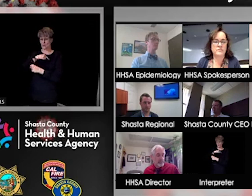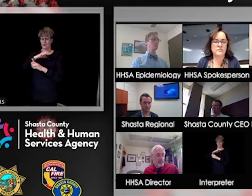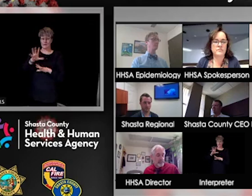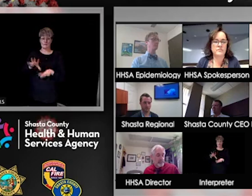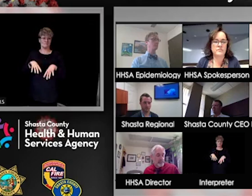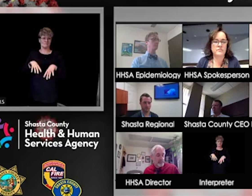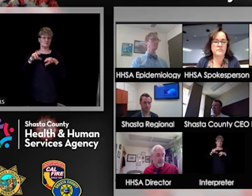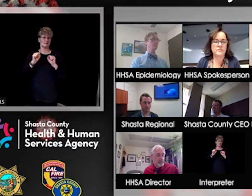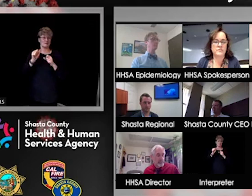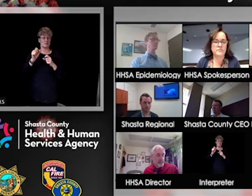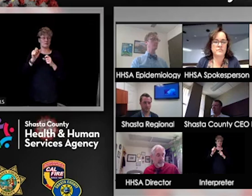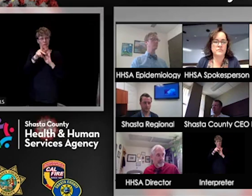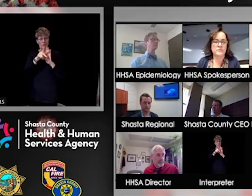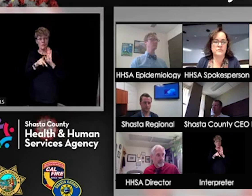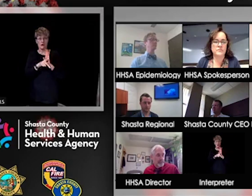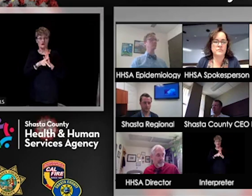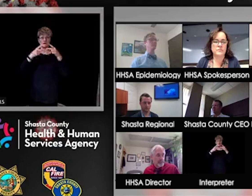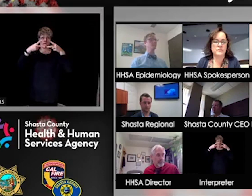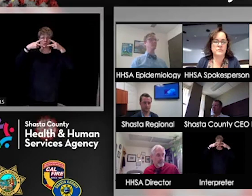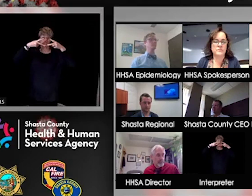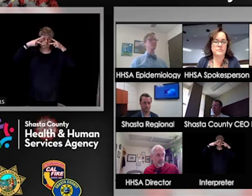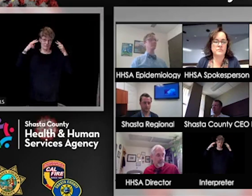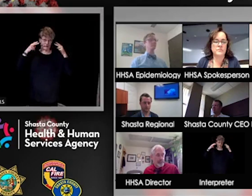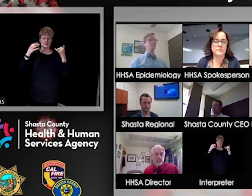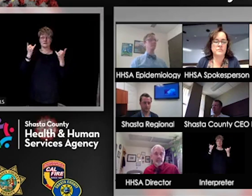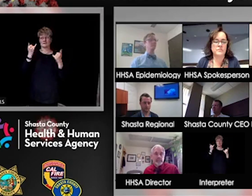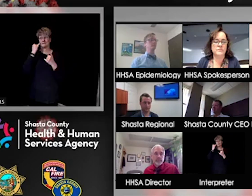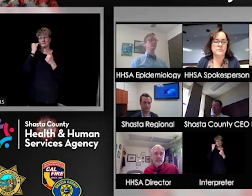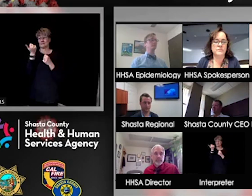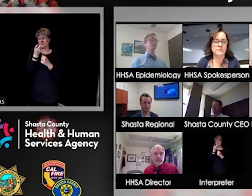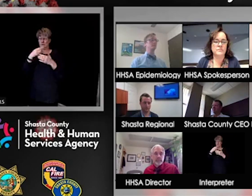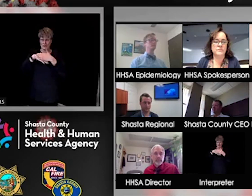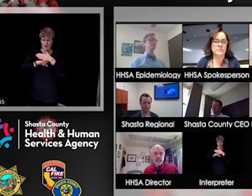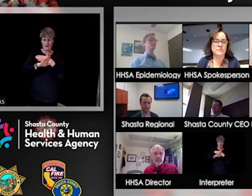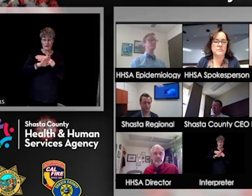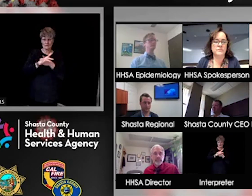into the building to wear a mask at all times whether it is cloth or whether it's one of